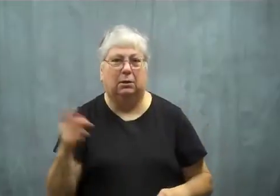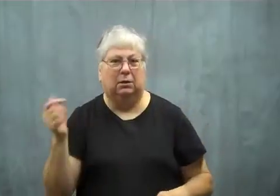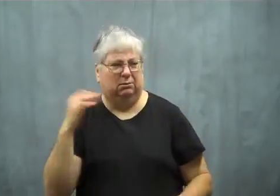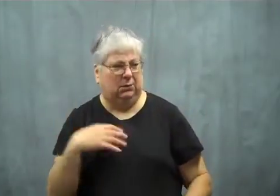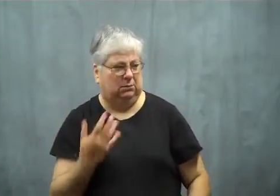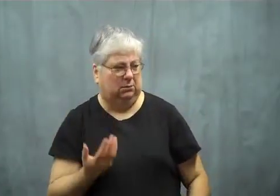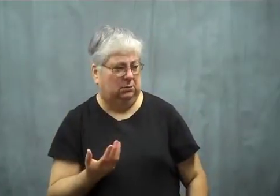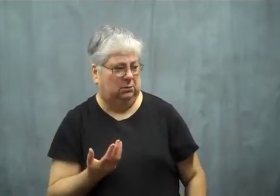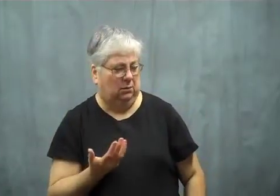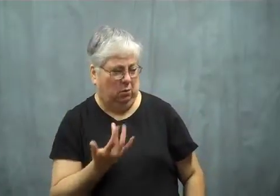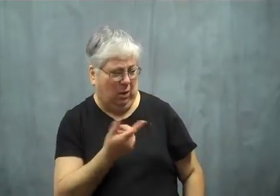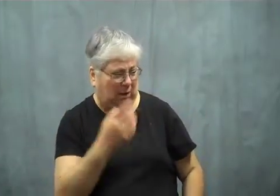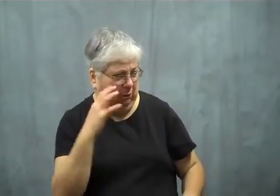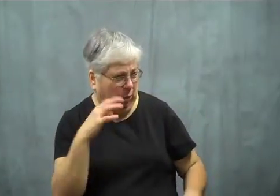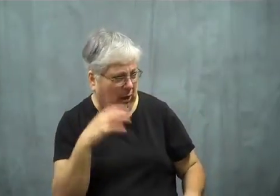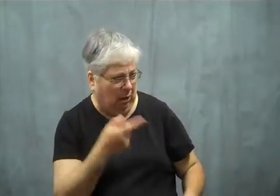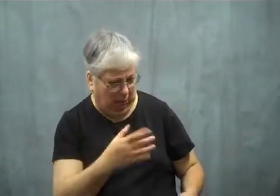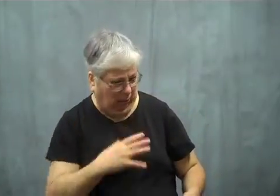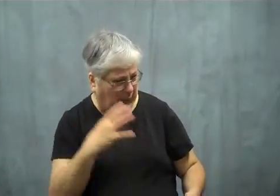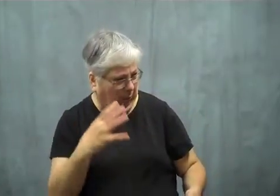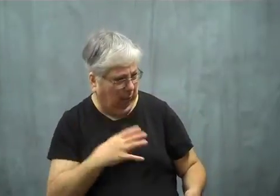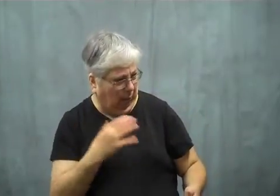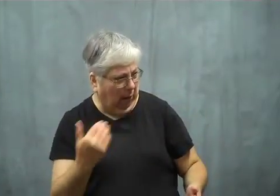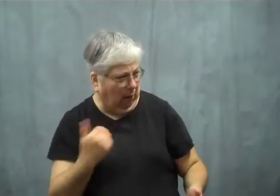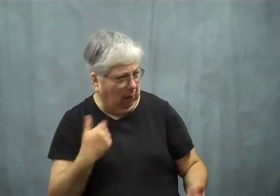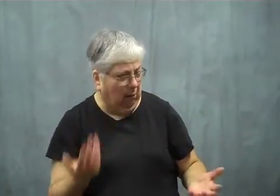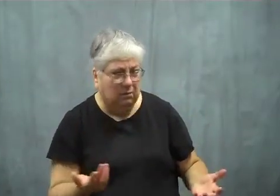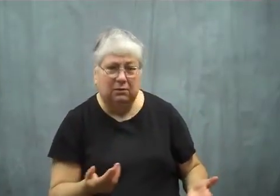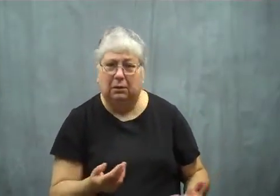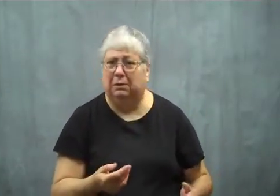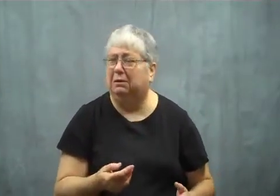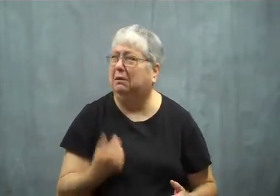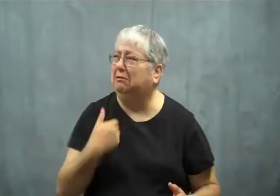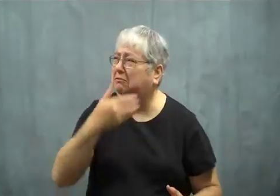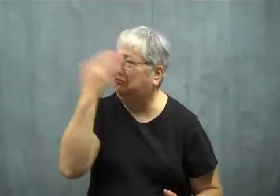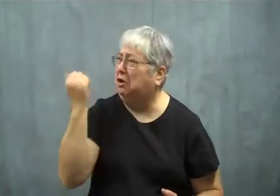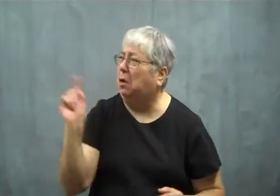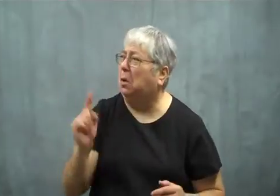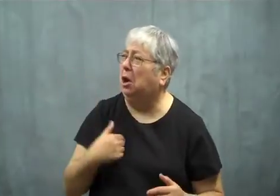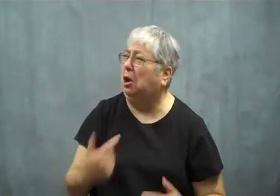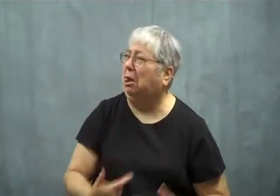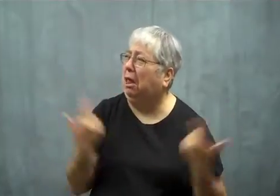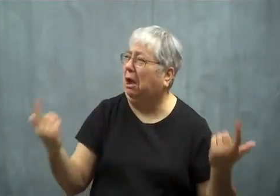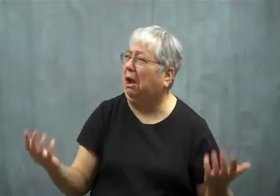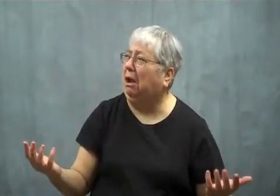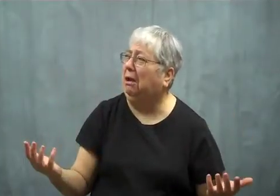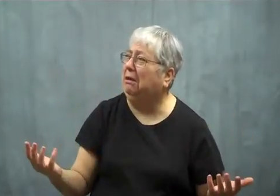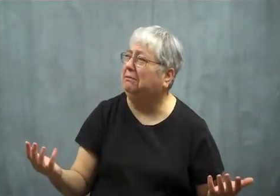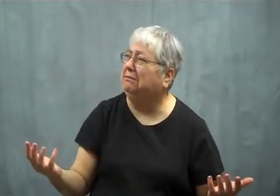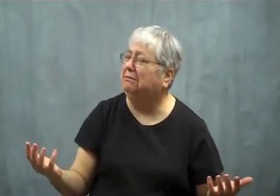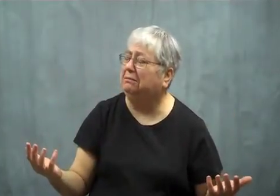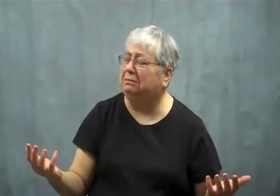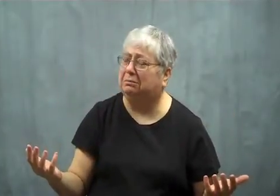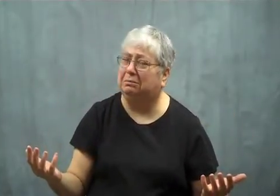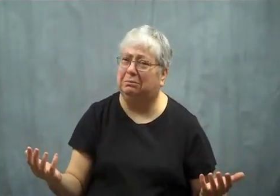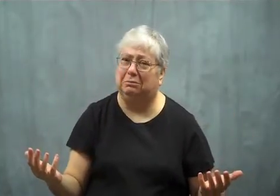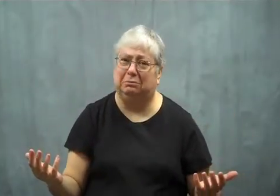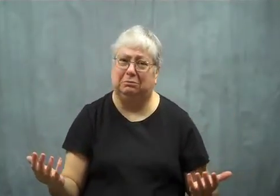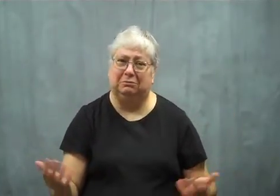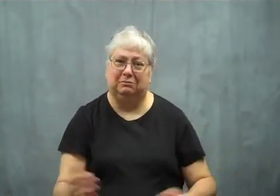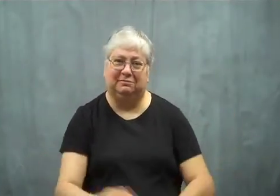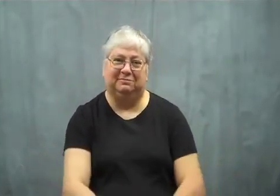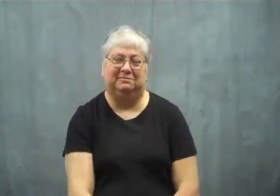The other guy said, "Sounds like you've got it made! Why are you crying?"